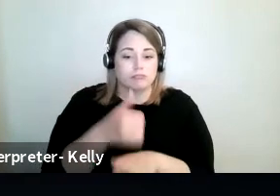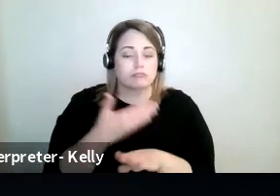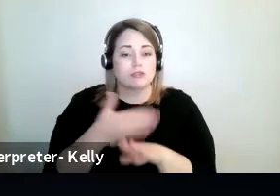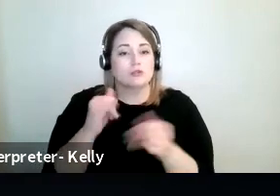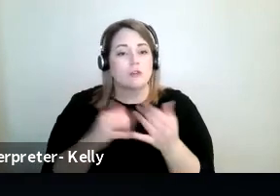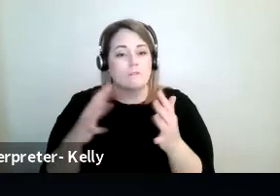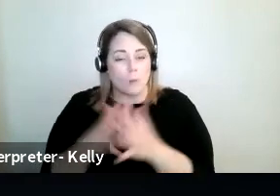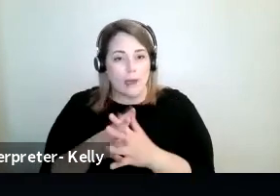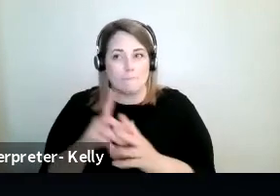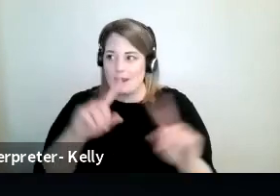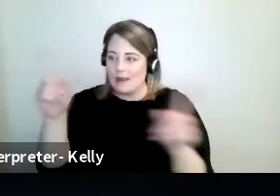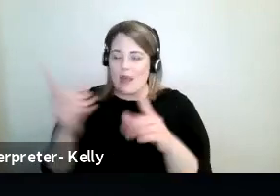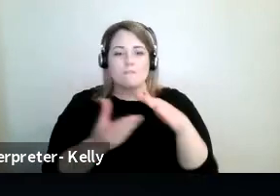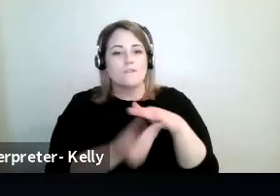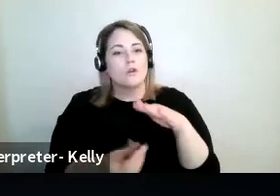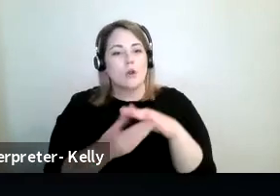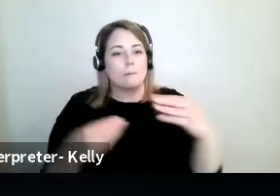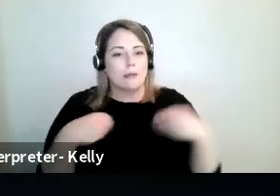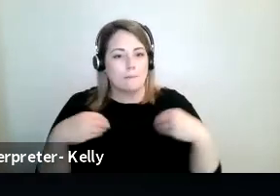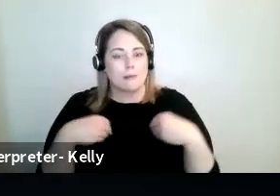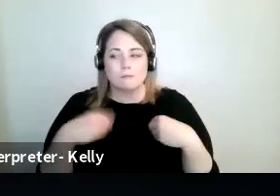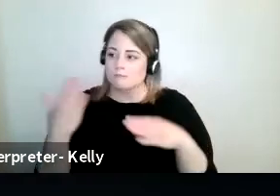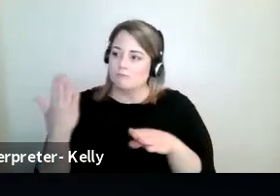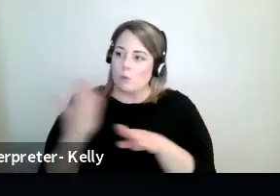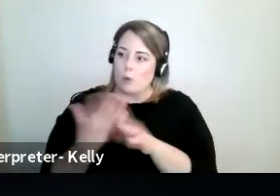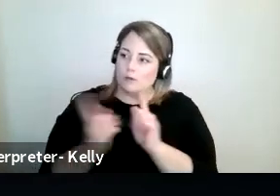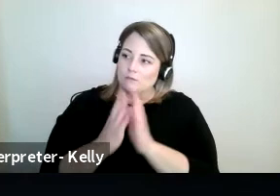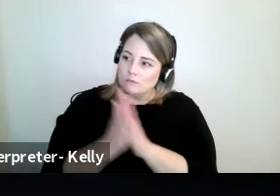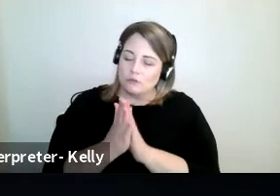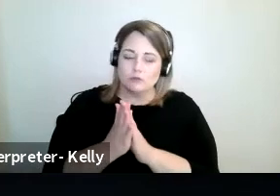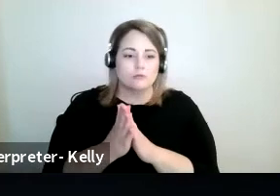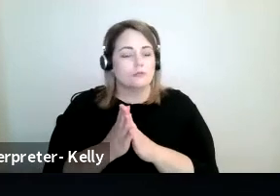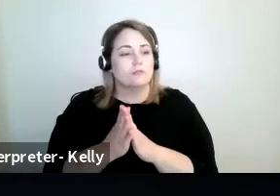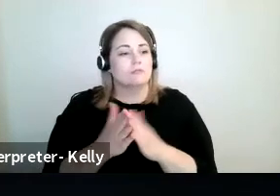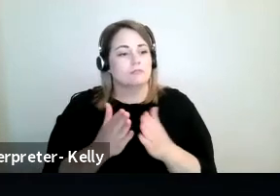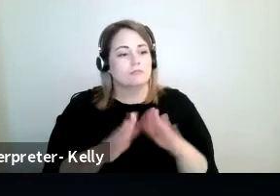are doing that, working with us in that, and it means that everything that is